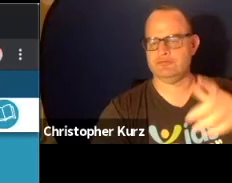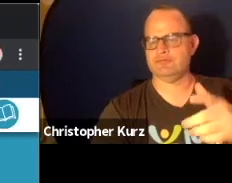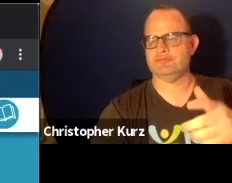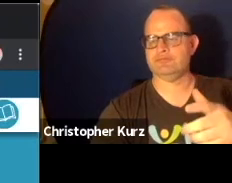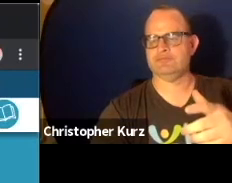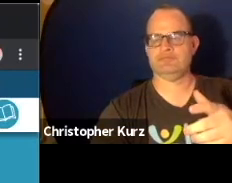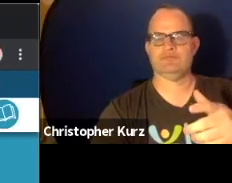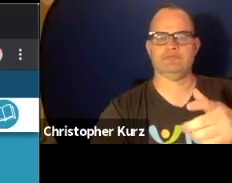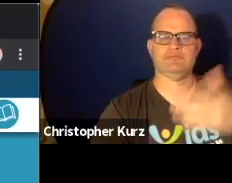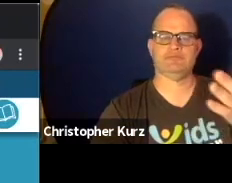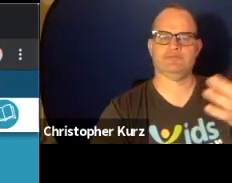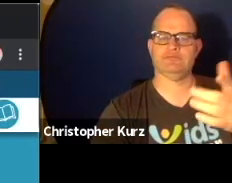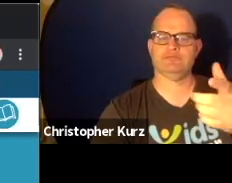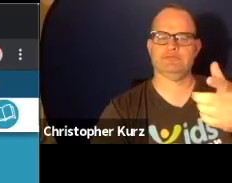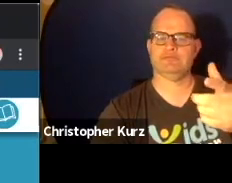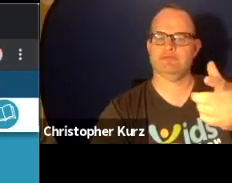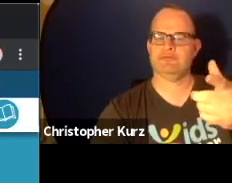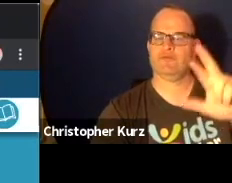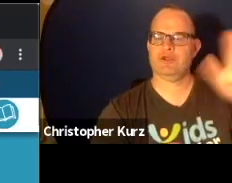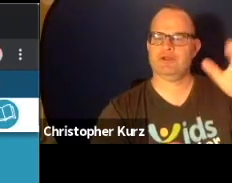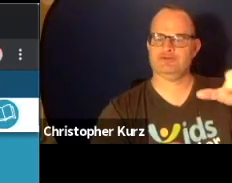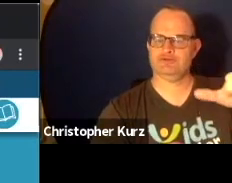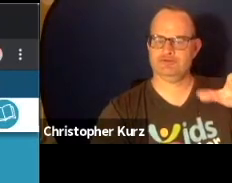So to begin, we'll add a photo for the book,